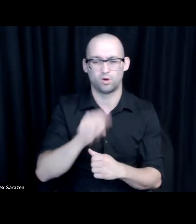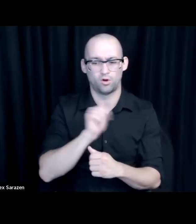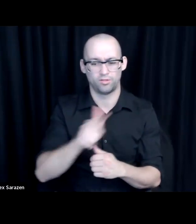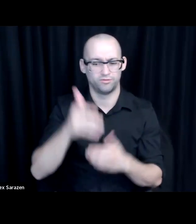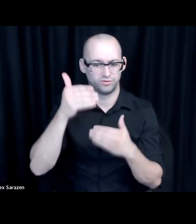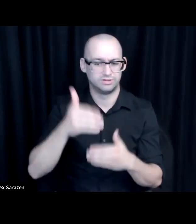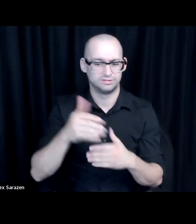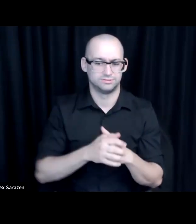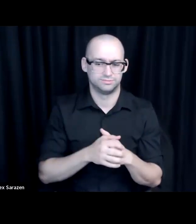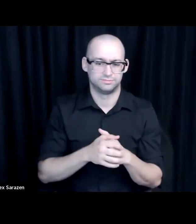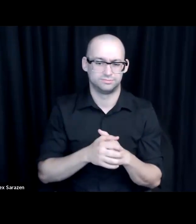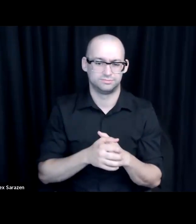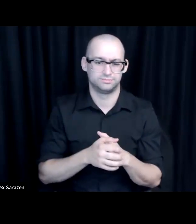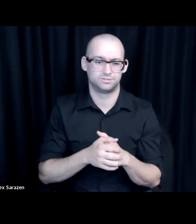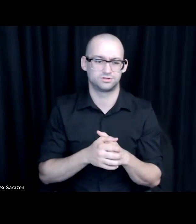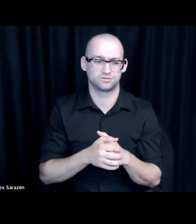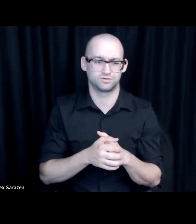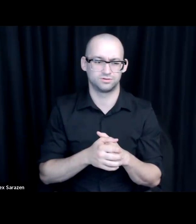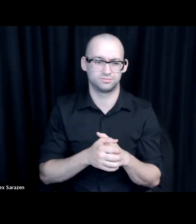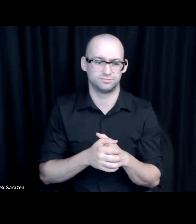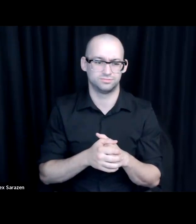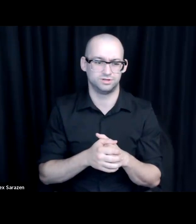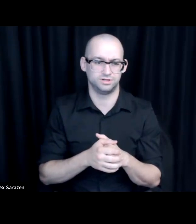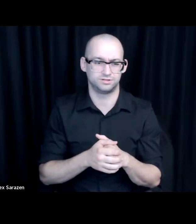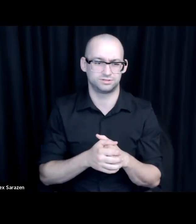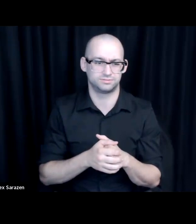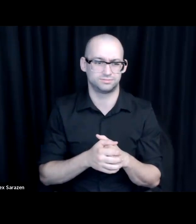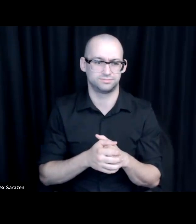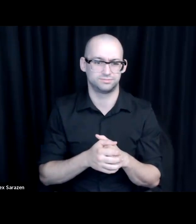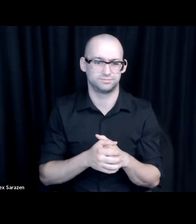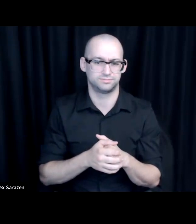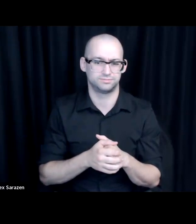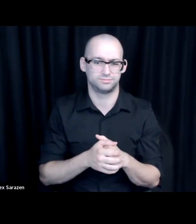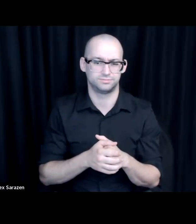So please don't hesitate to, you know, do any outreach to the CPUC,